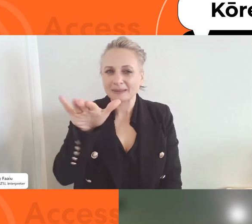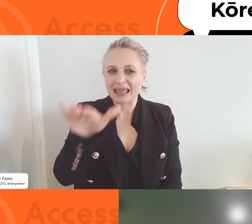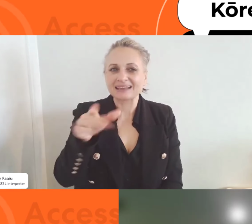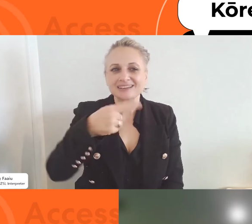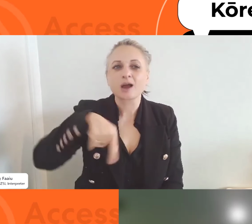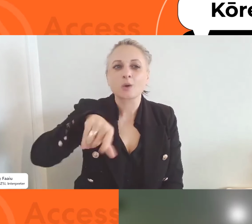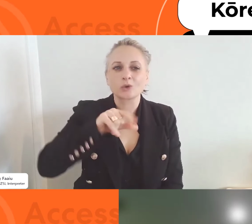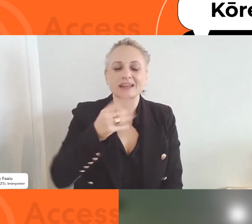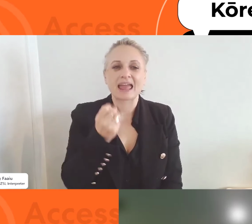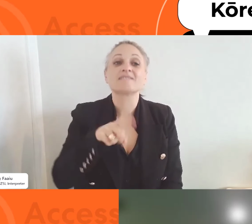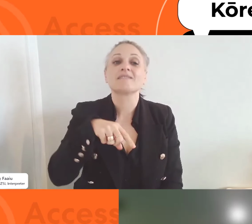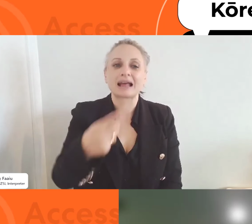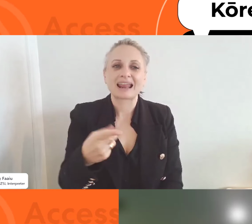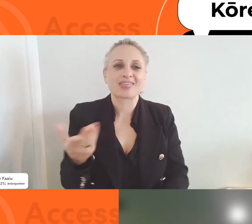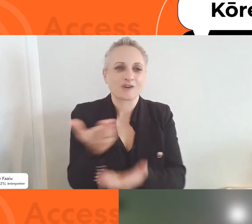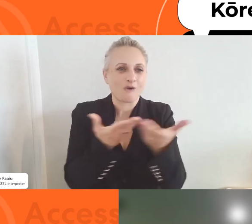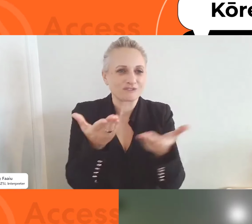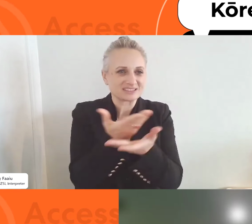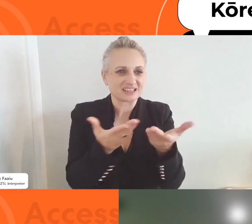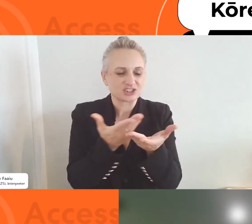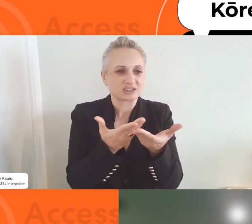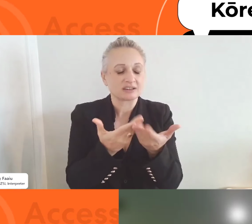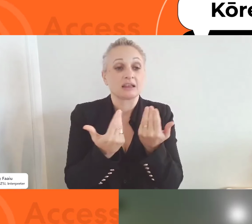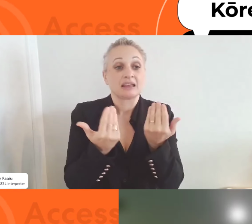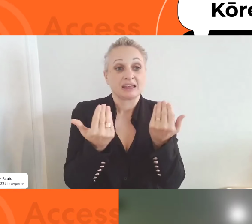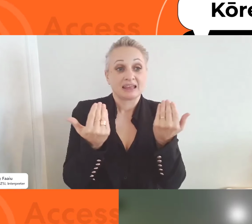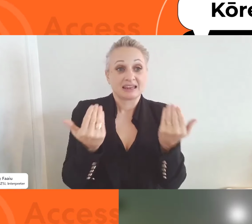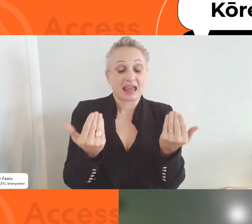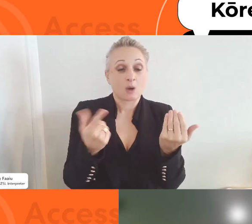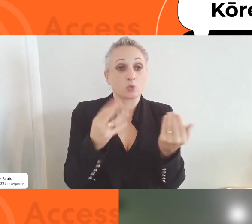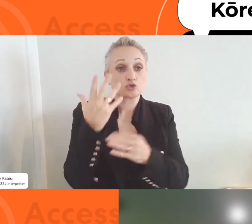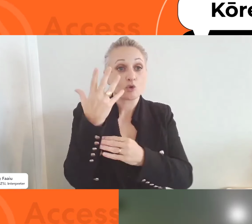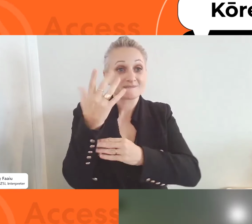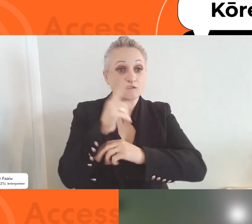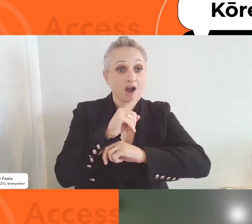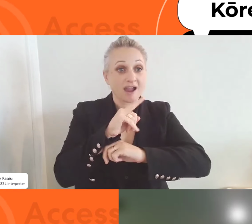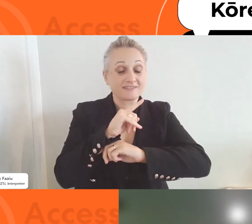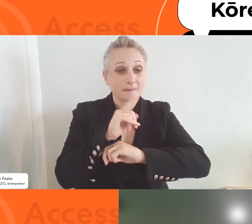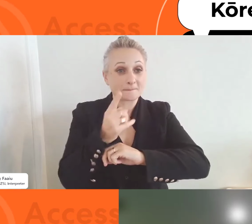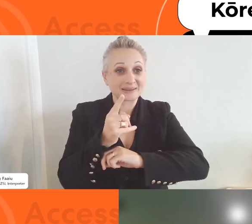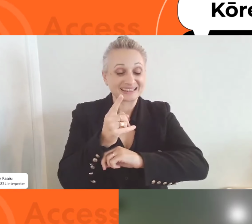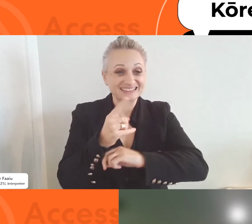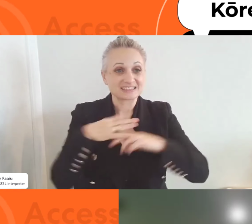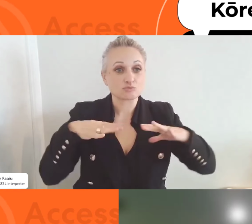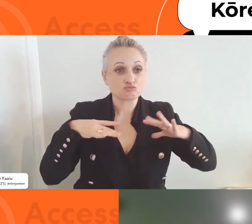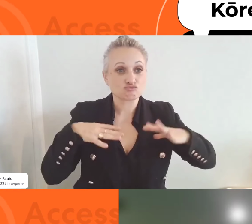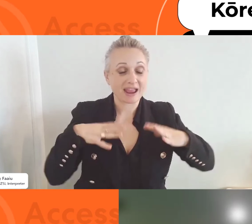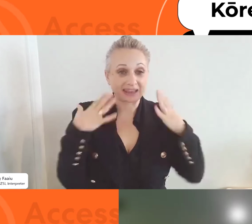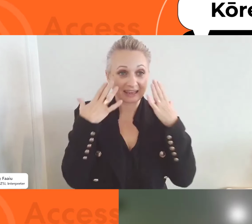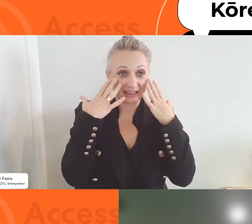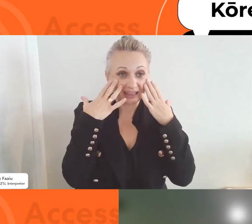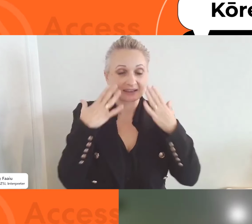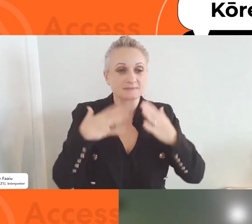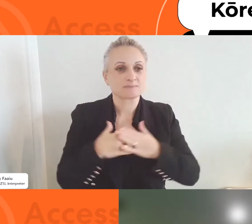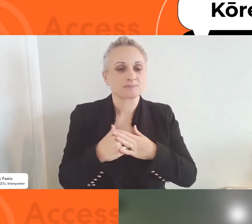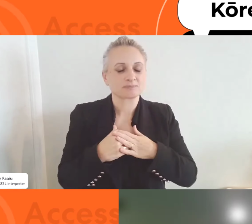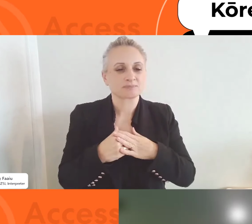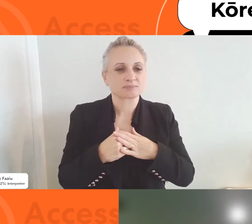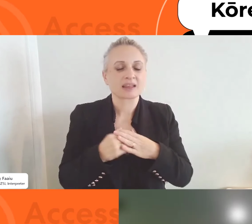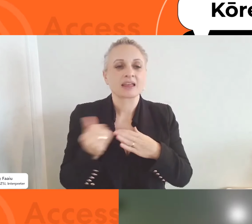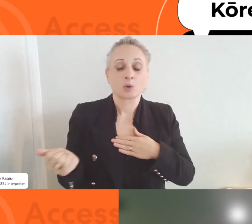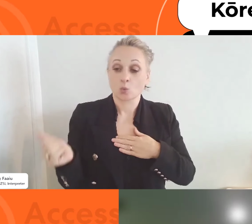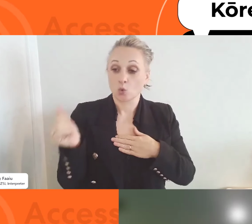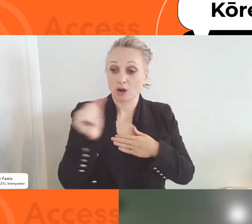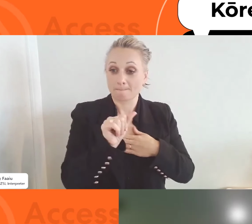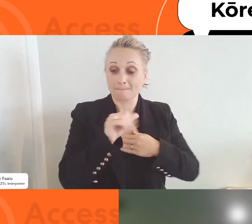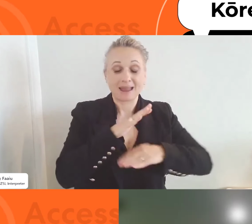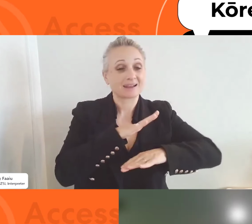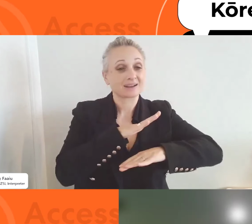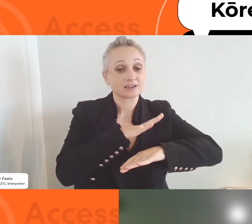So now let's just do a 5 minute comfort break and returning back,